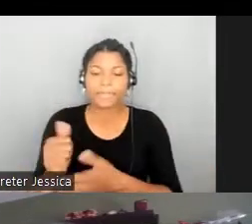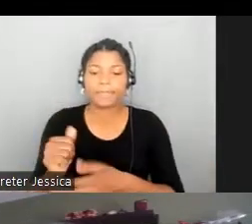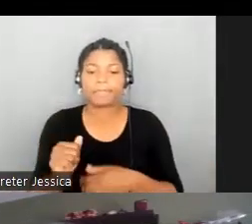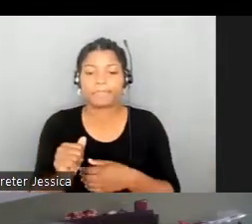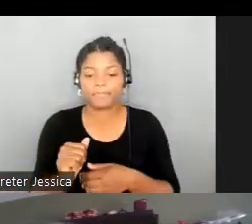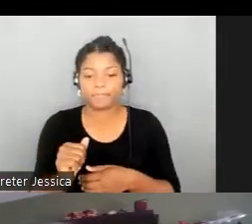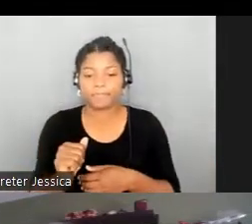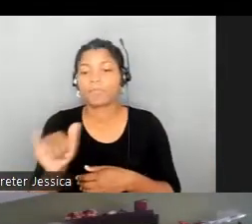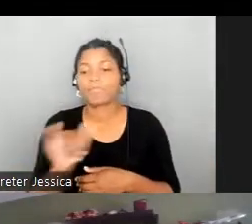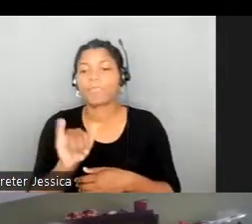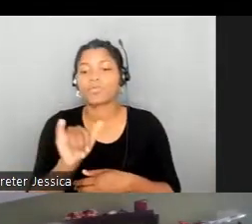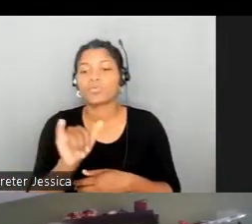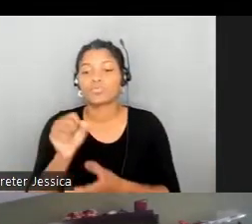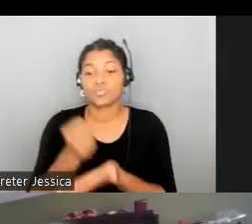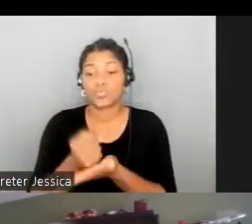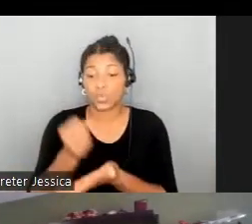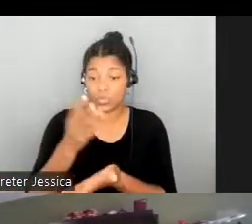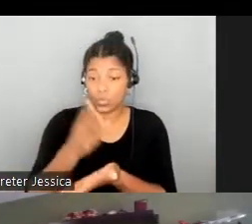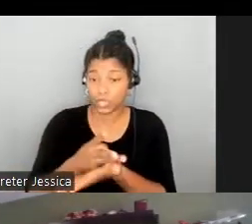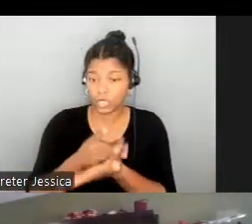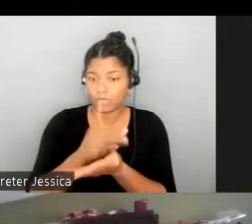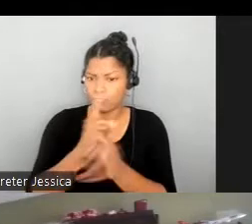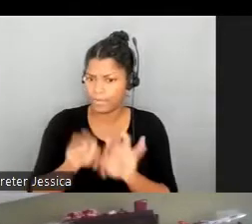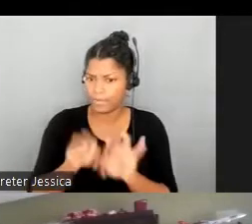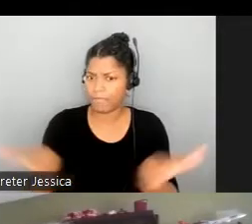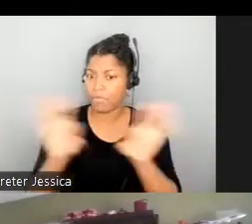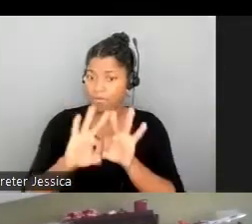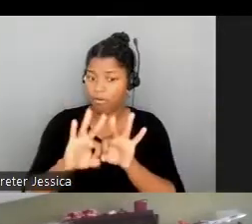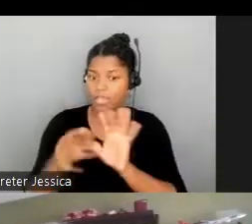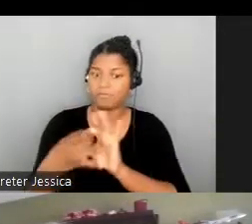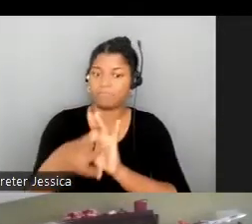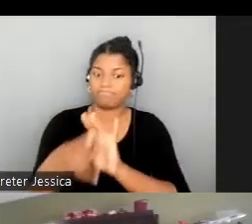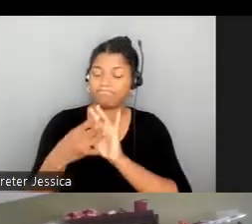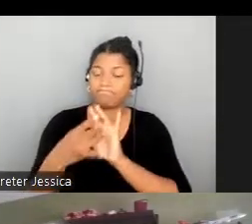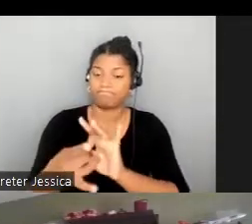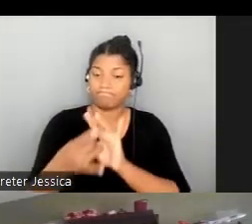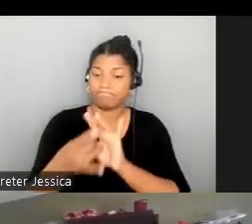It was very important to have a good relationship and work in collaboration with the social